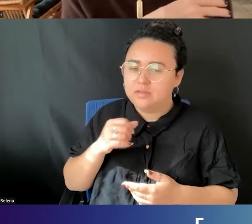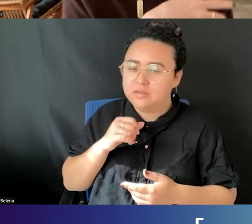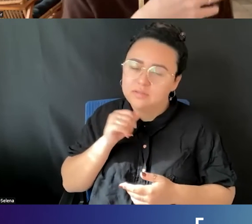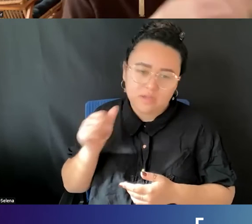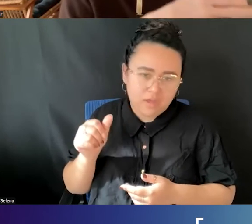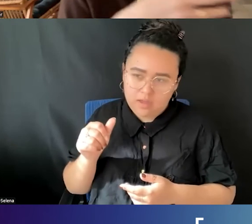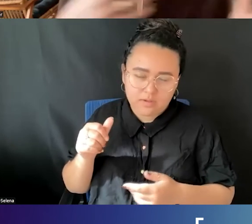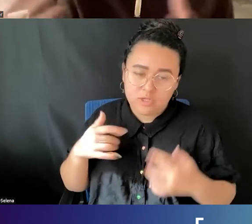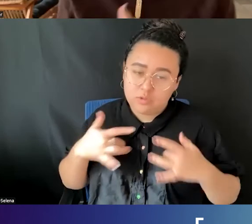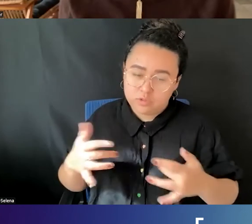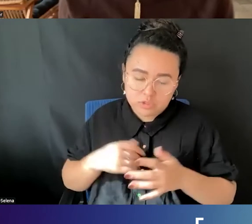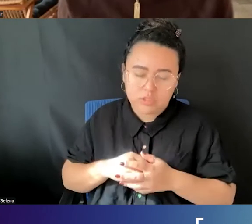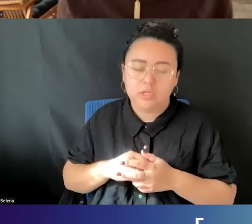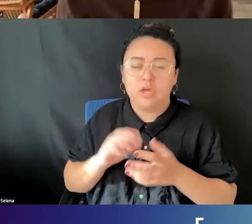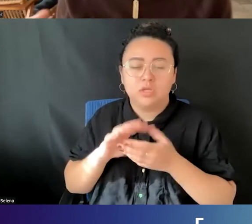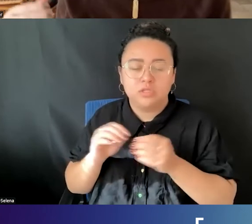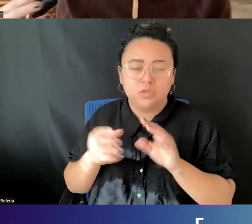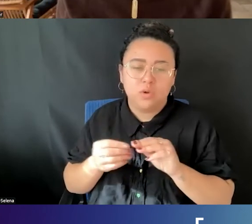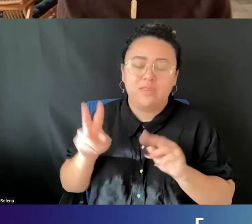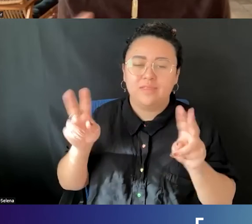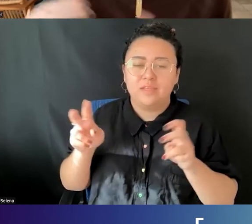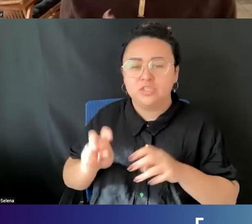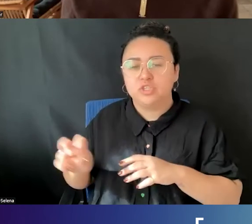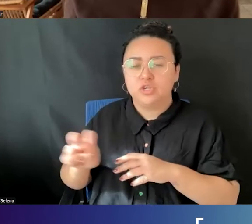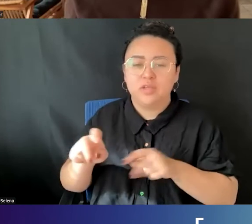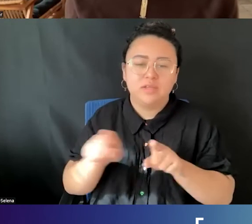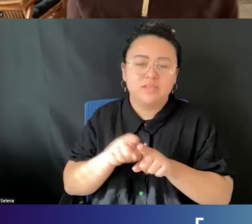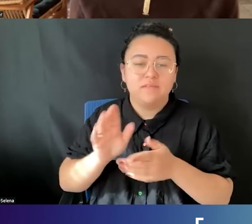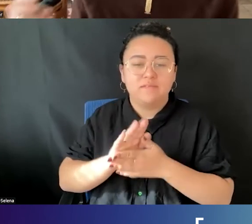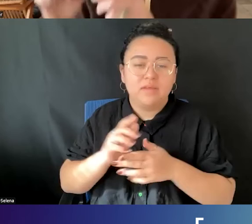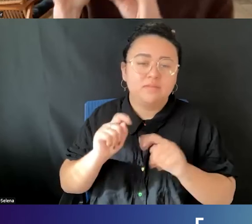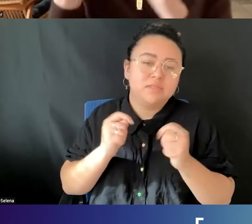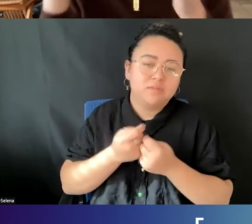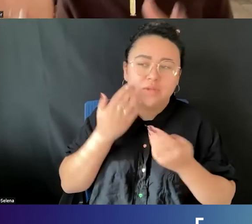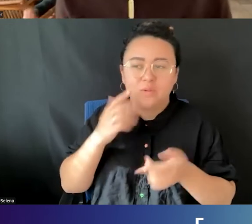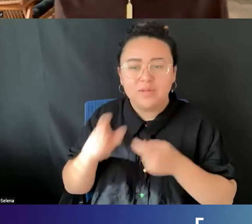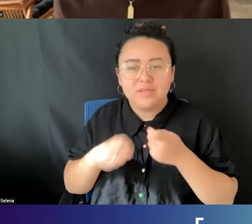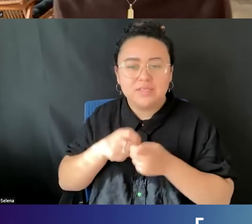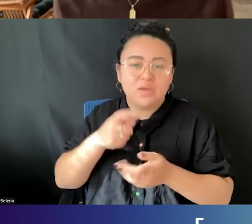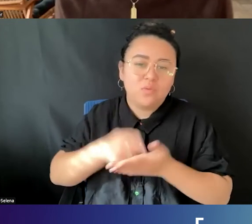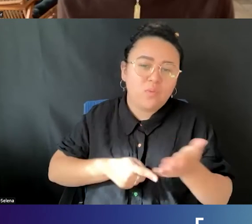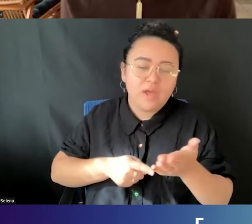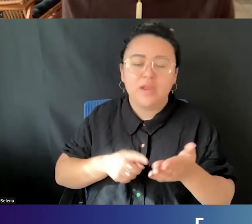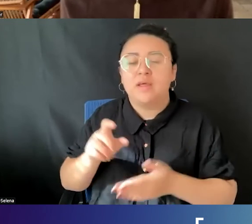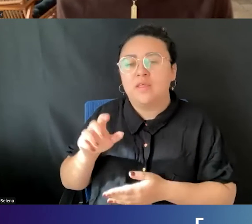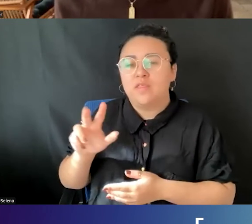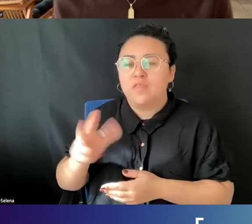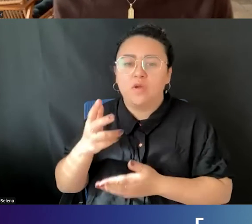we're kind of going on this journey as a film team and we don't necessarily know exactly what the neat Act three is going to be and where we're going to end up.